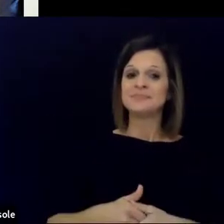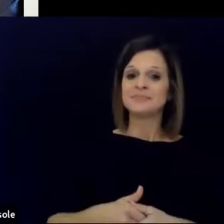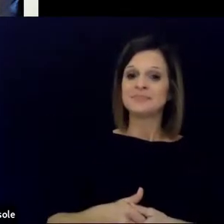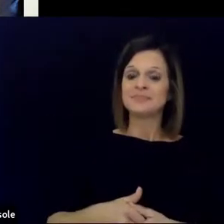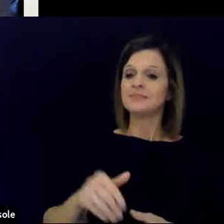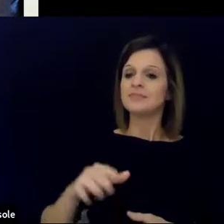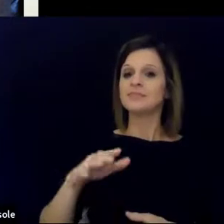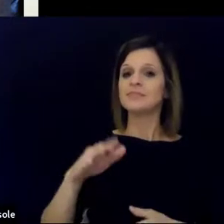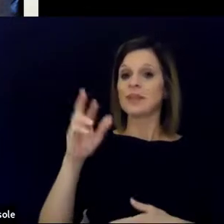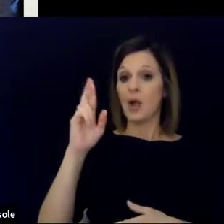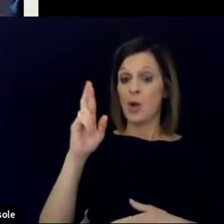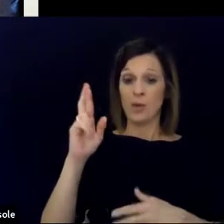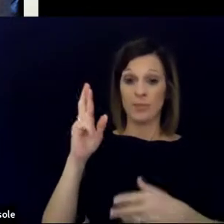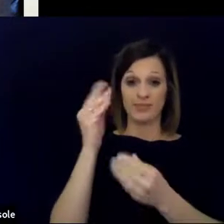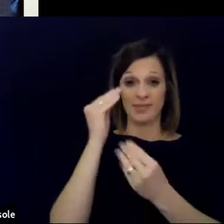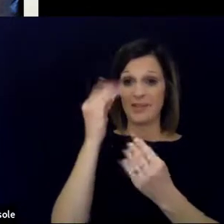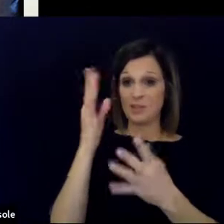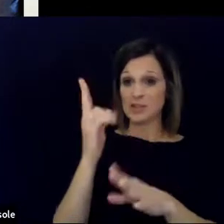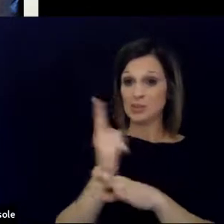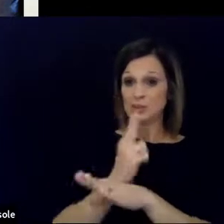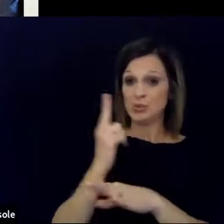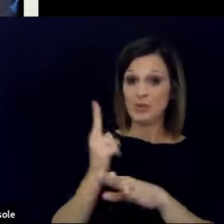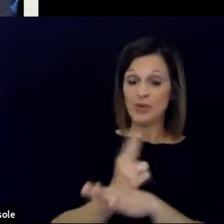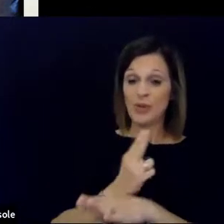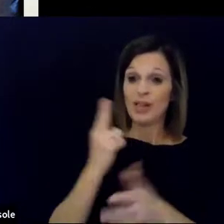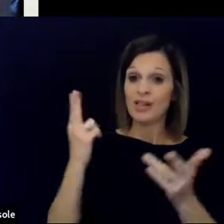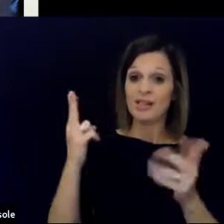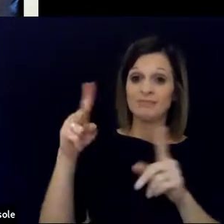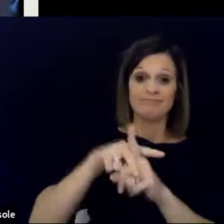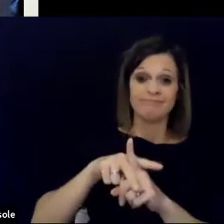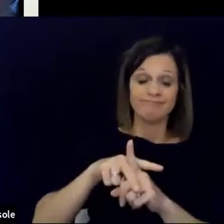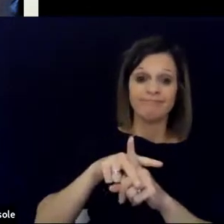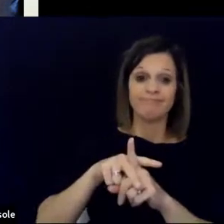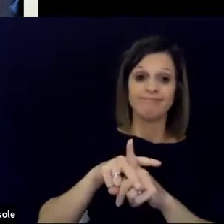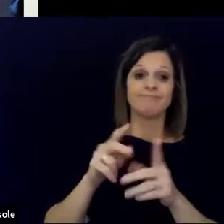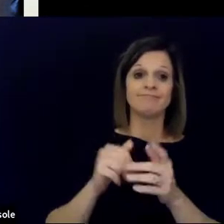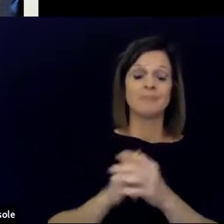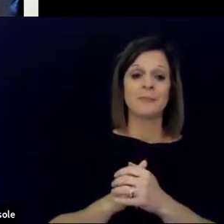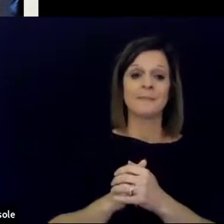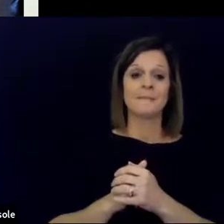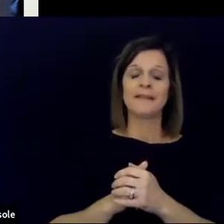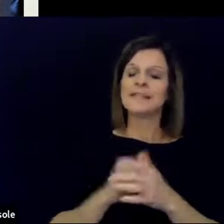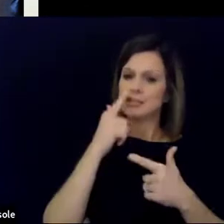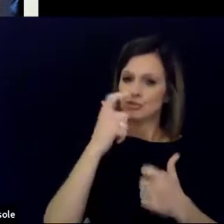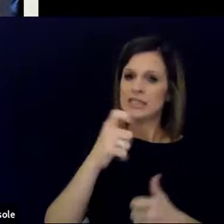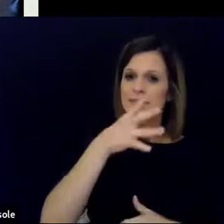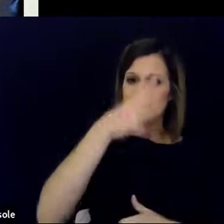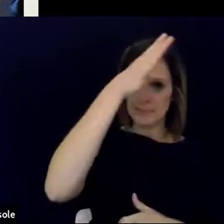It is kind of unique position being both a parent and a professional. So I kind of understand both positions